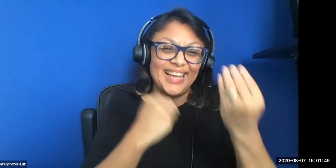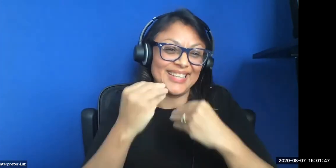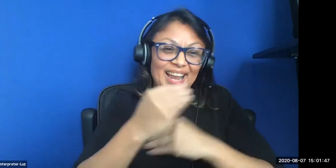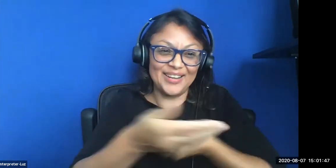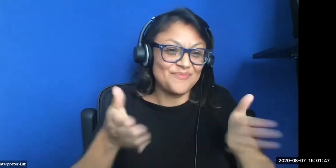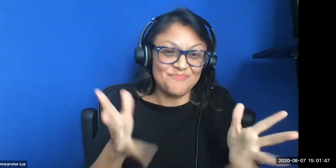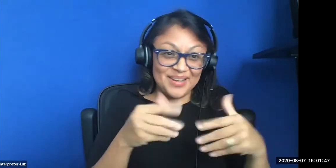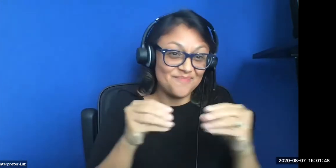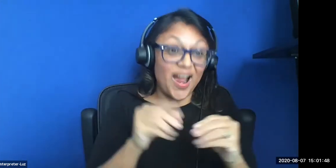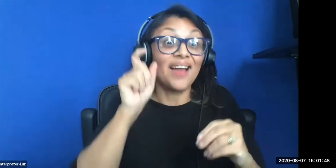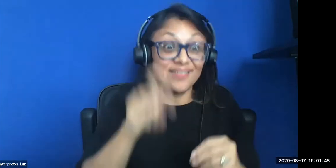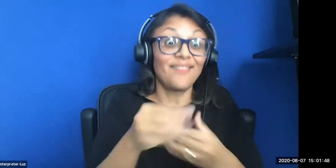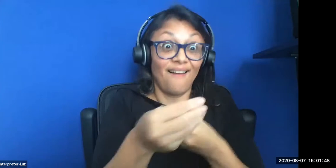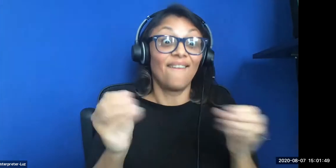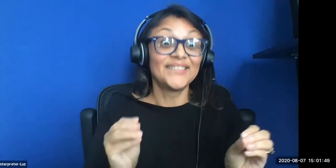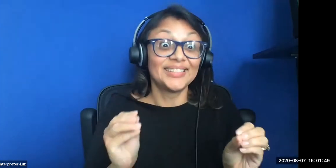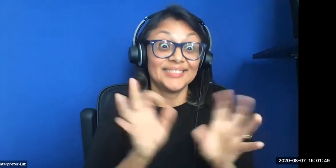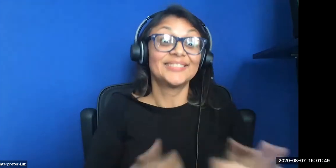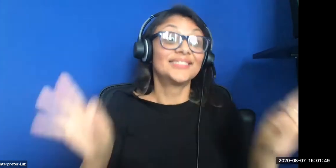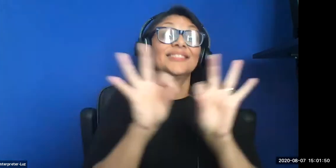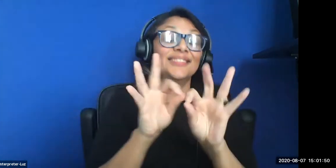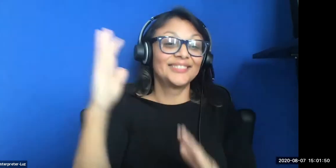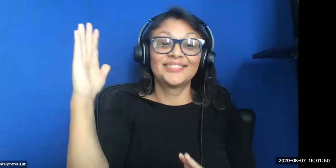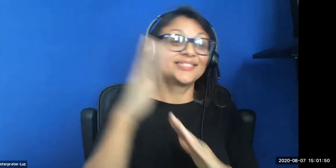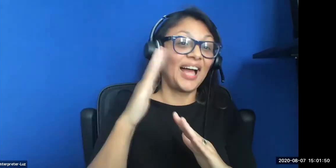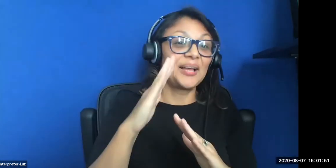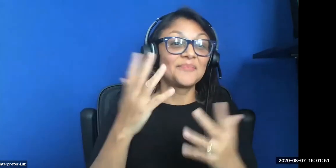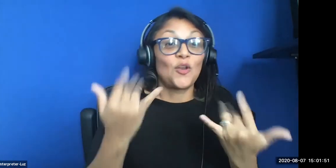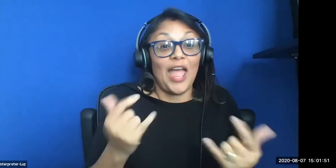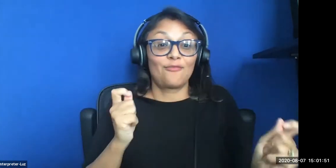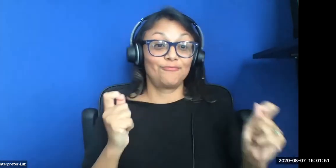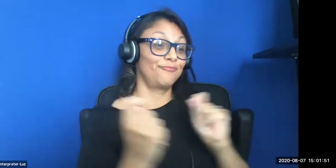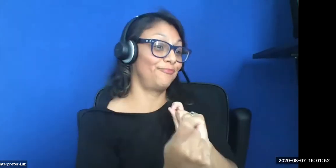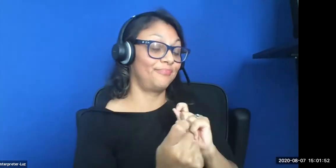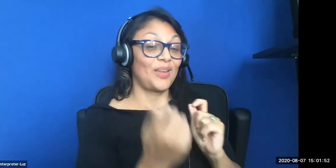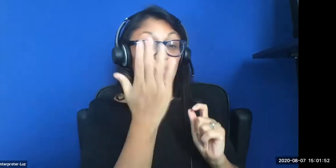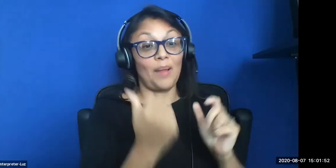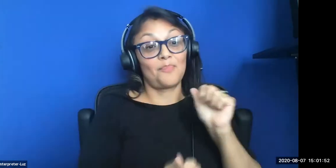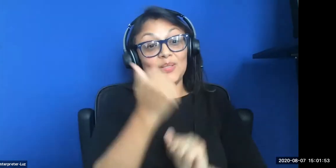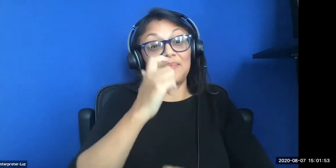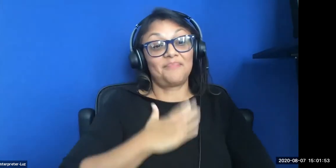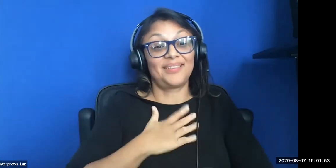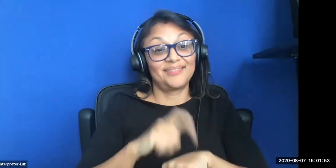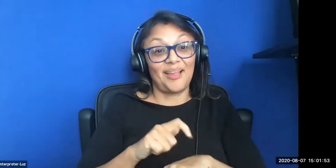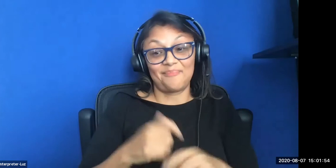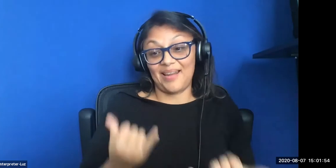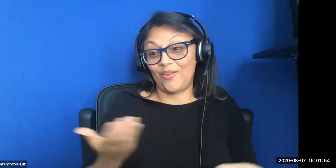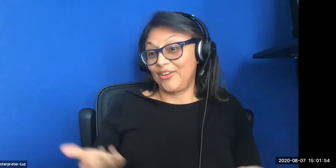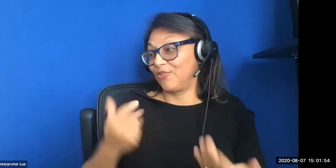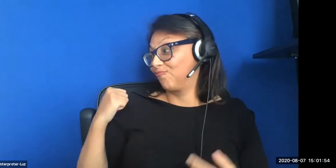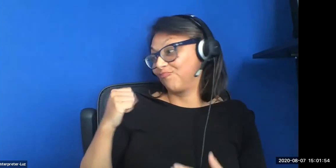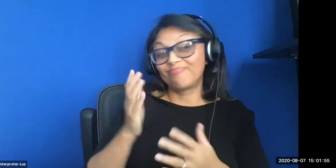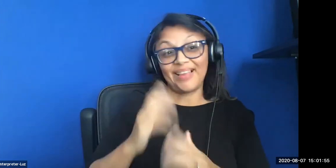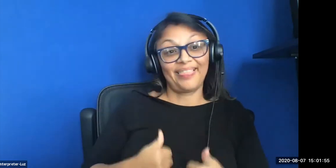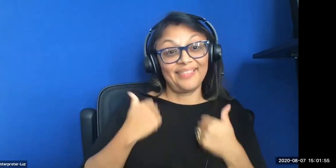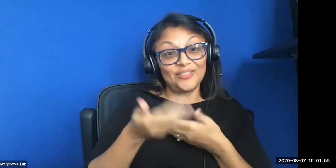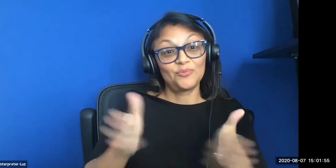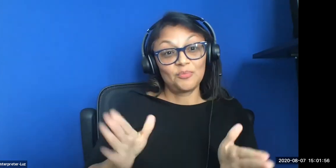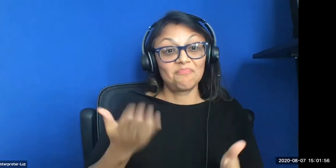Channelle Charest: And this needs to be a space where I can work because that's where it's been majority of my time and that shift was hard at first. I think I resisted it for like a month and a half of like